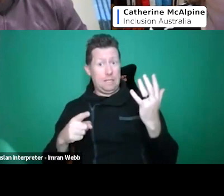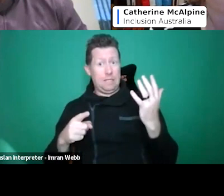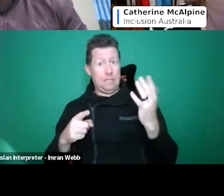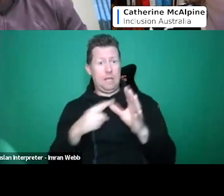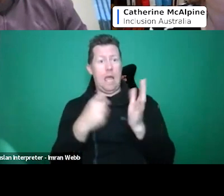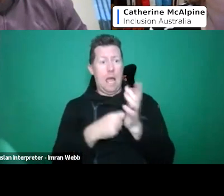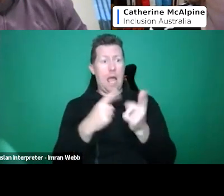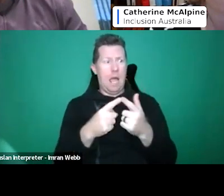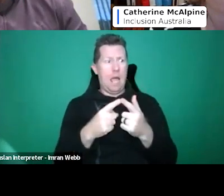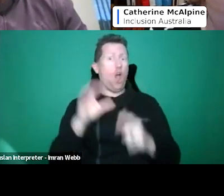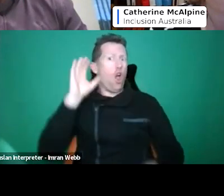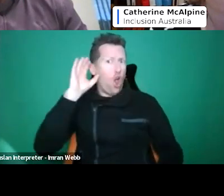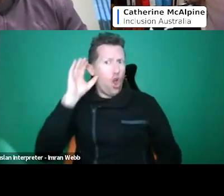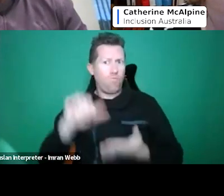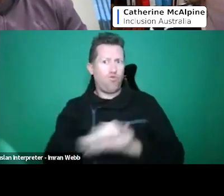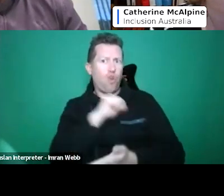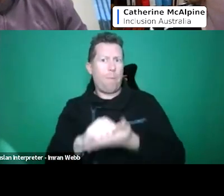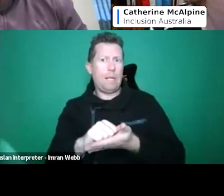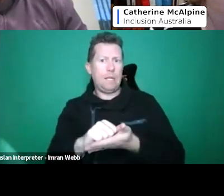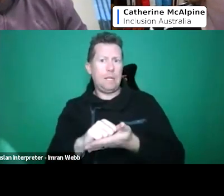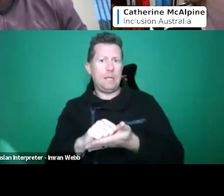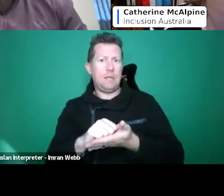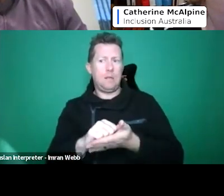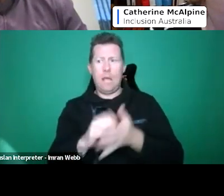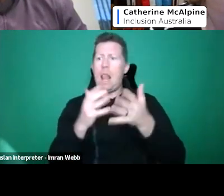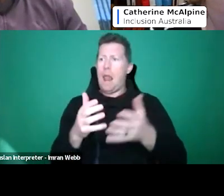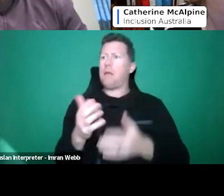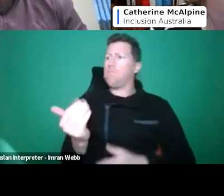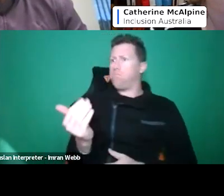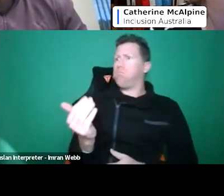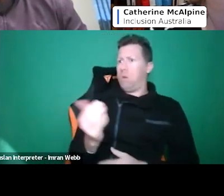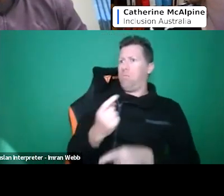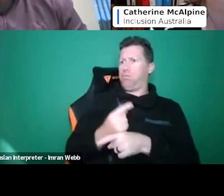to and allowed to give substantive input, which actually can have